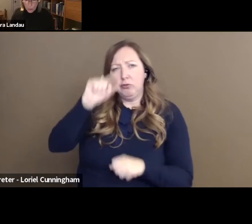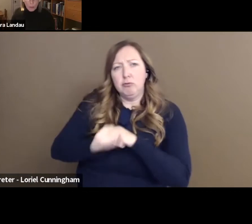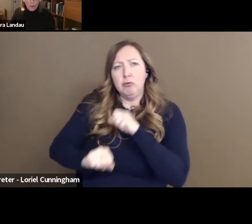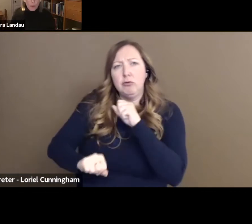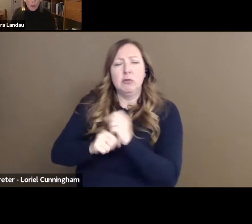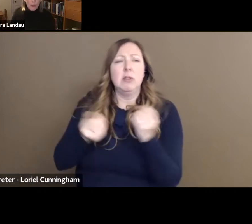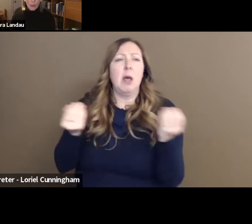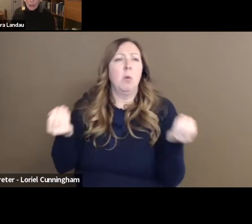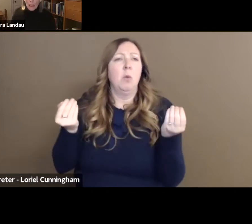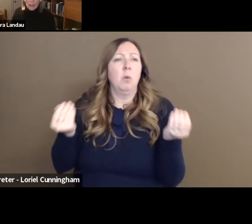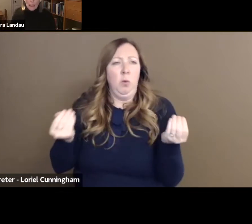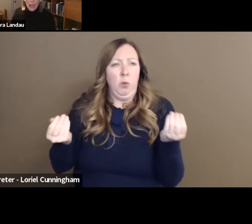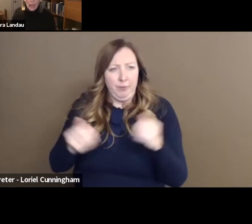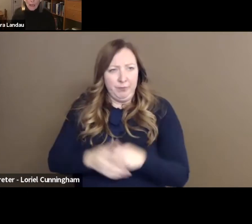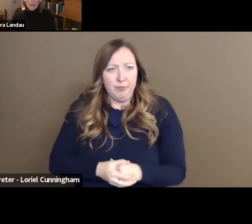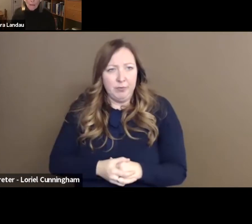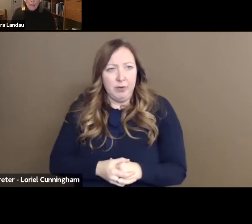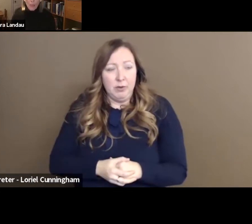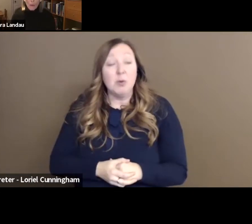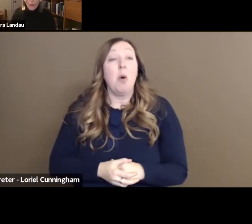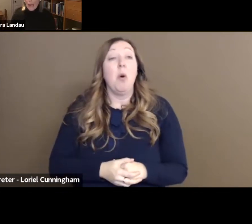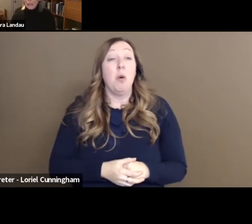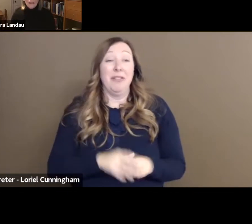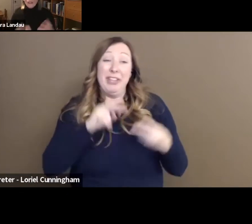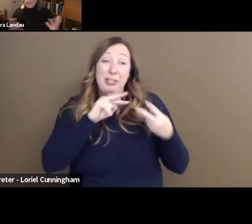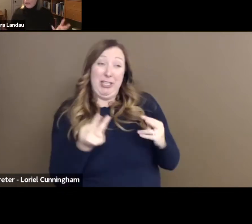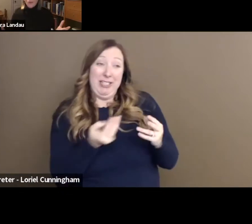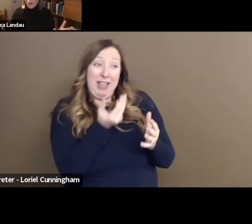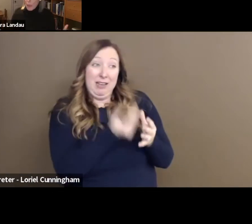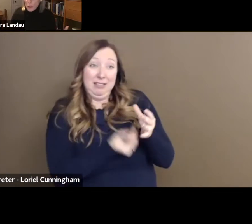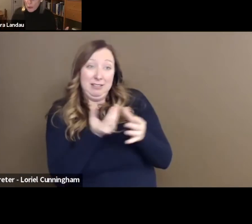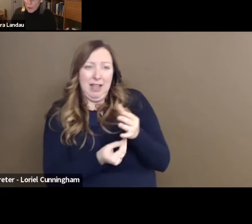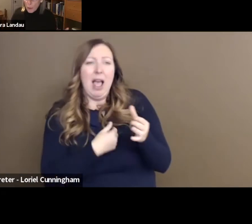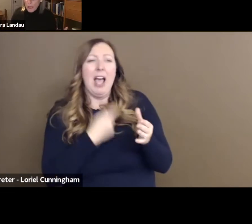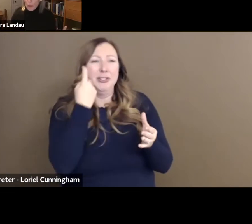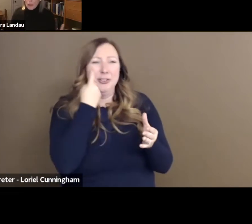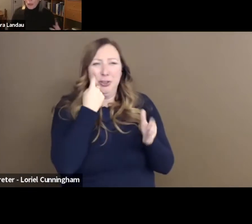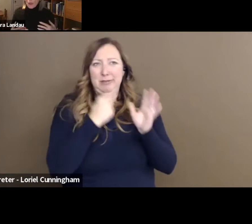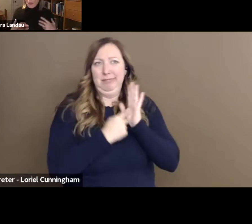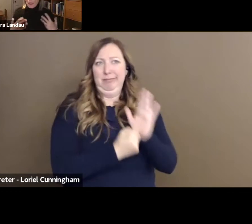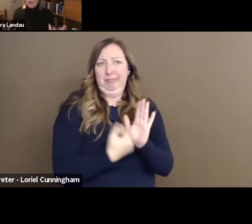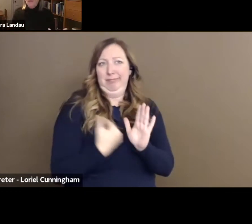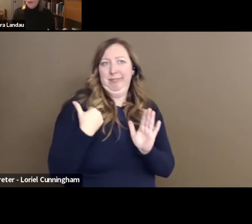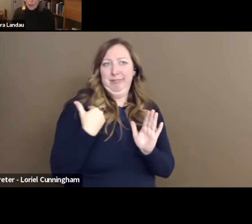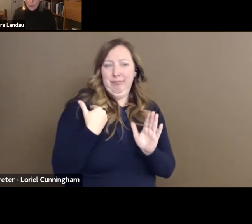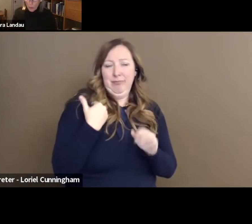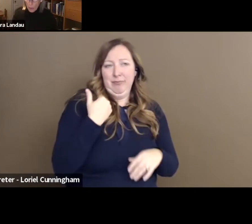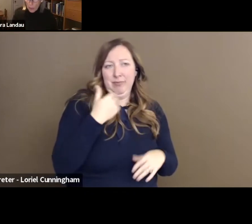them for you in the last slide that leads to formation of a brain is